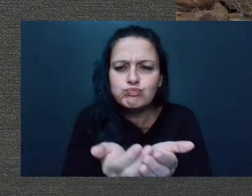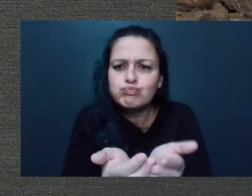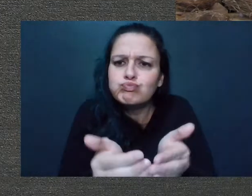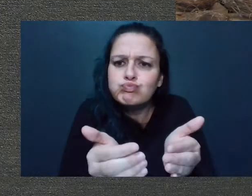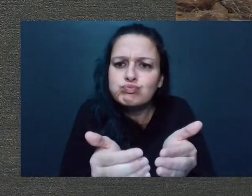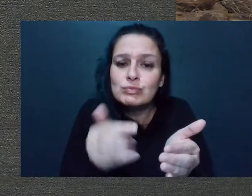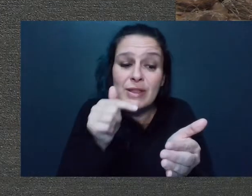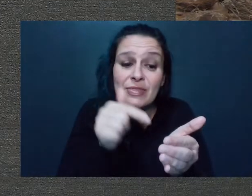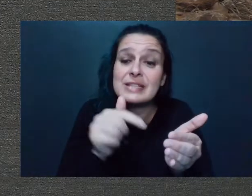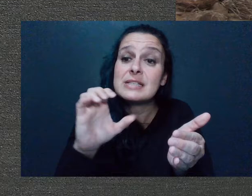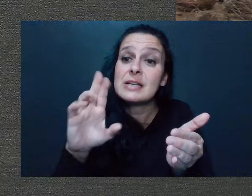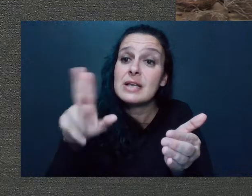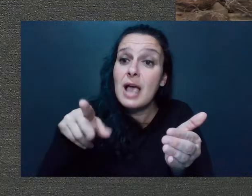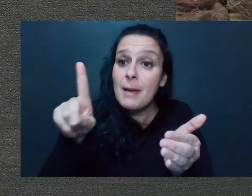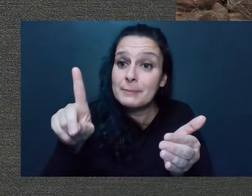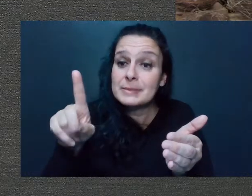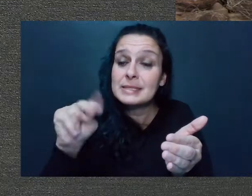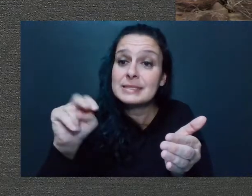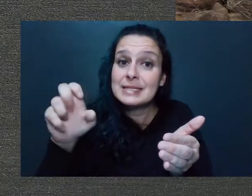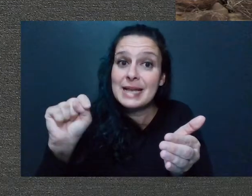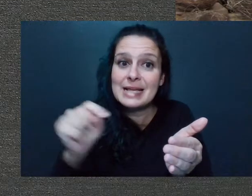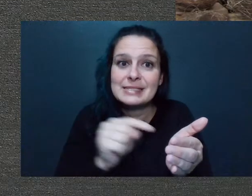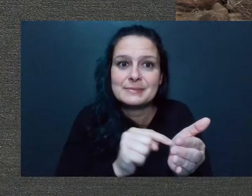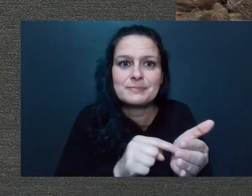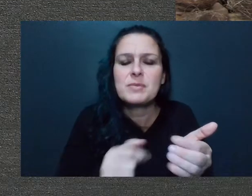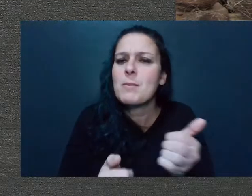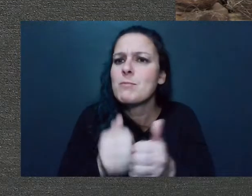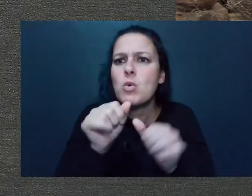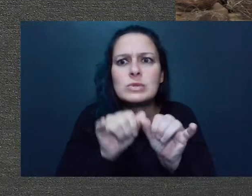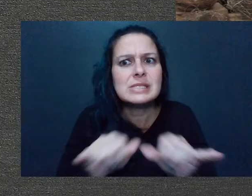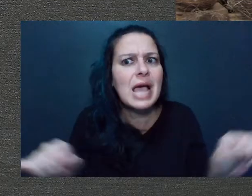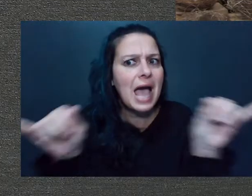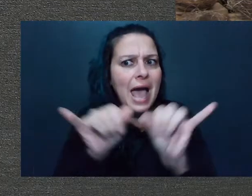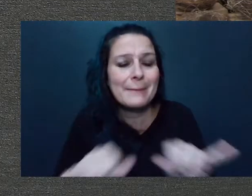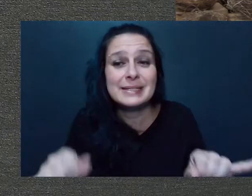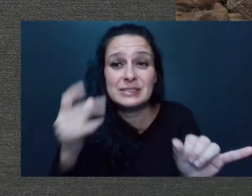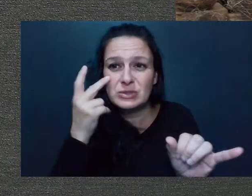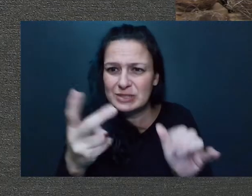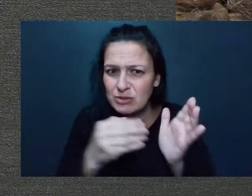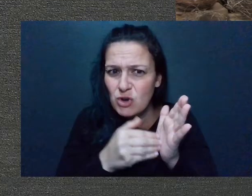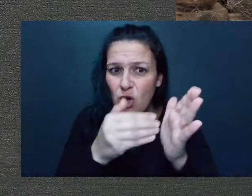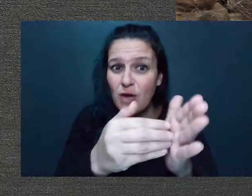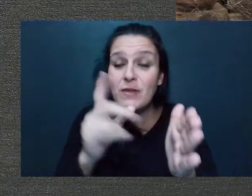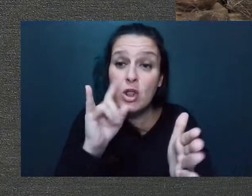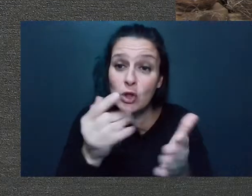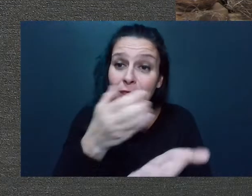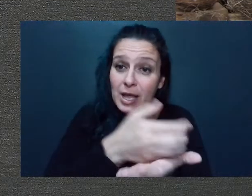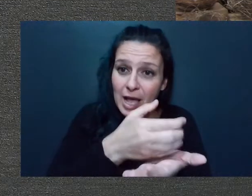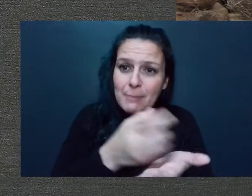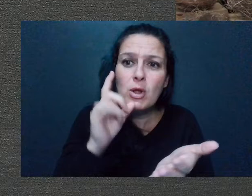And it's the most common. That means you see those the most. And it does look like a cup or a bowl and you'll see them